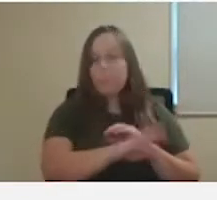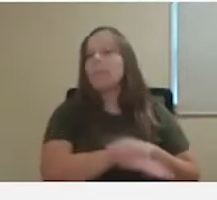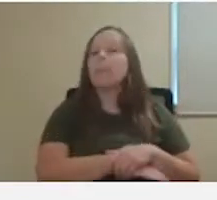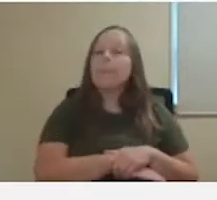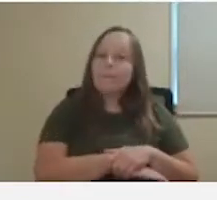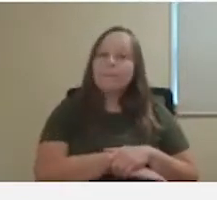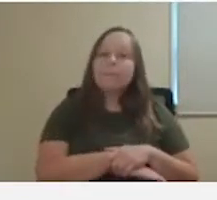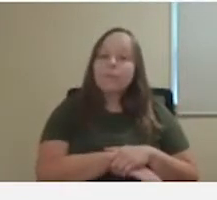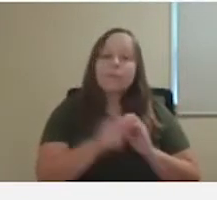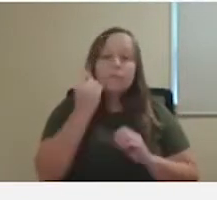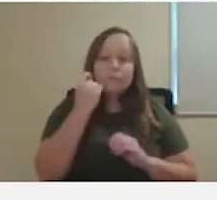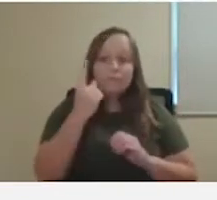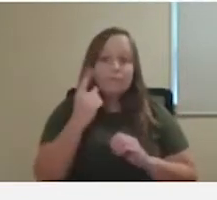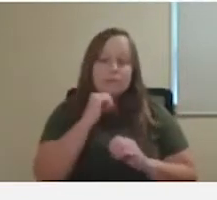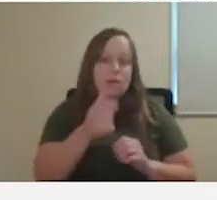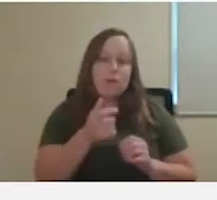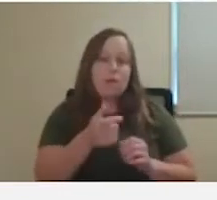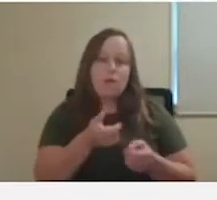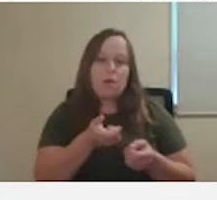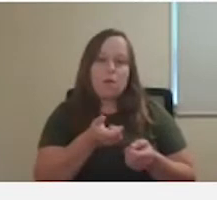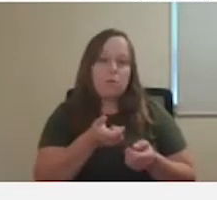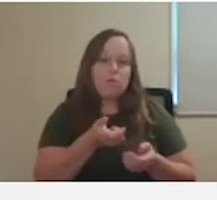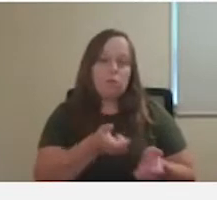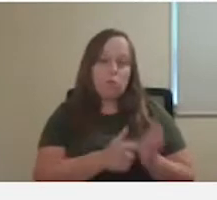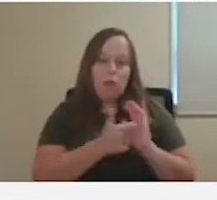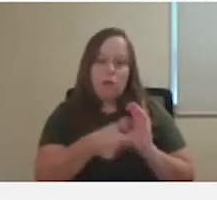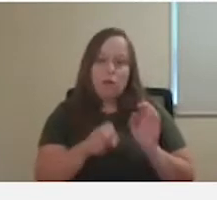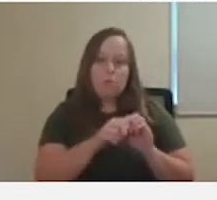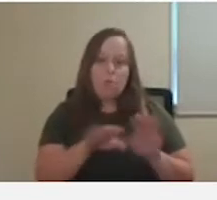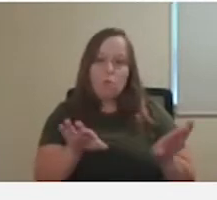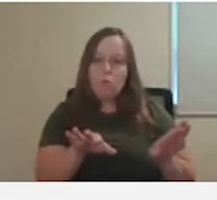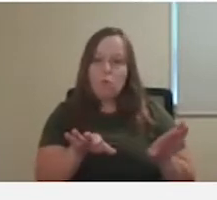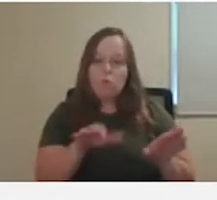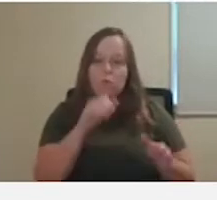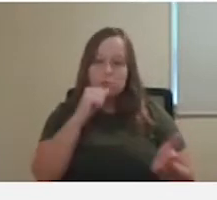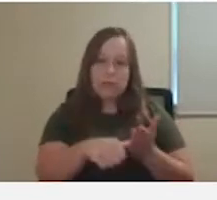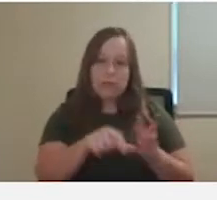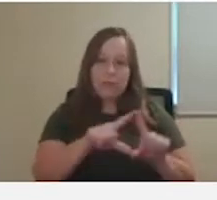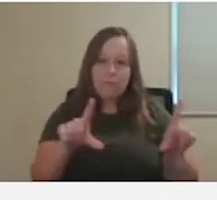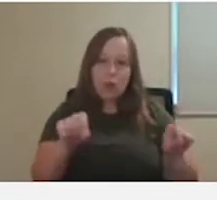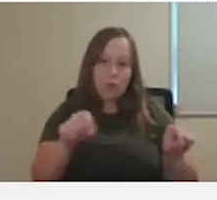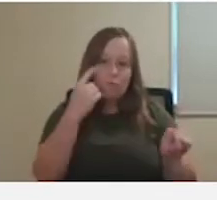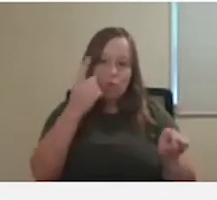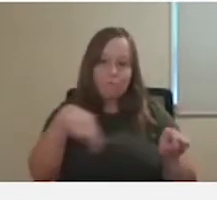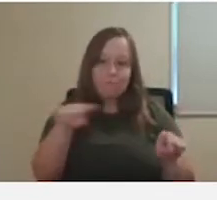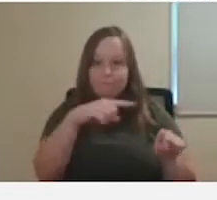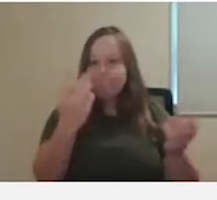They no longer need to provide a stamped envelope for return.